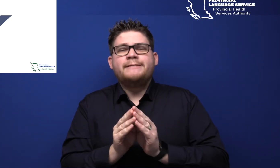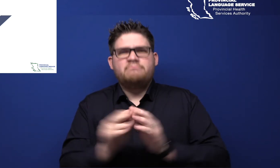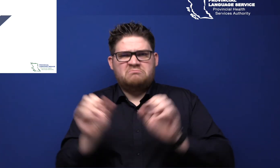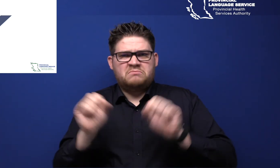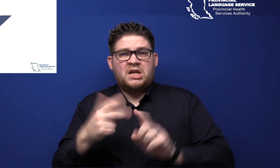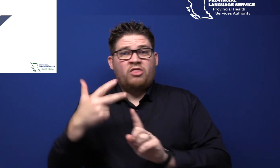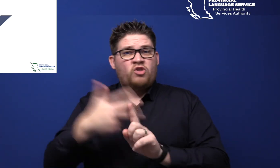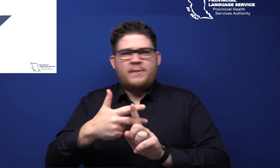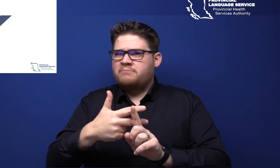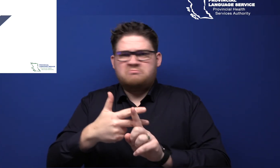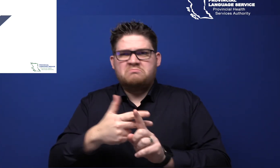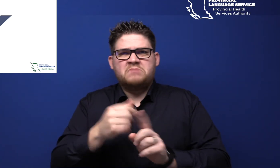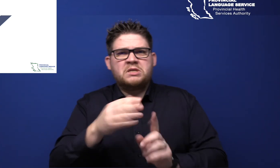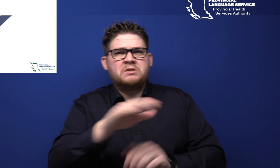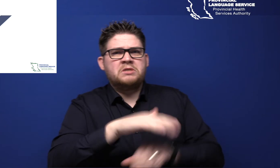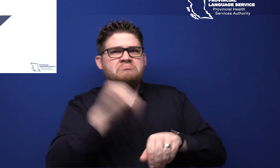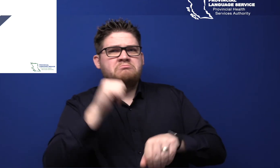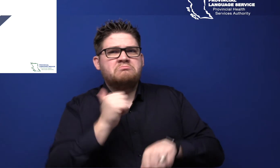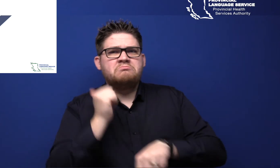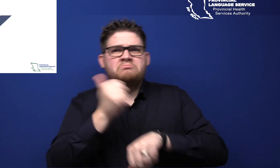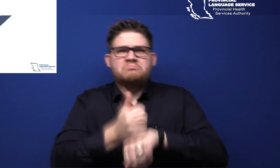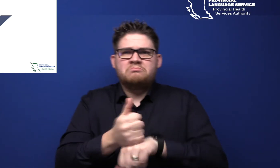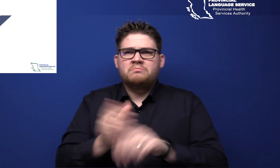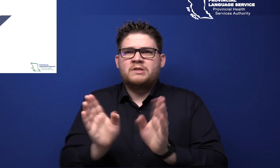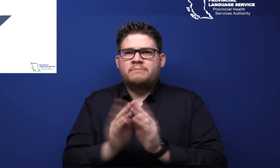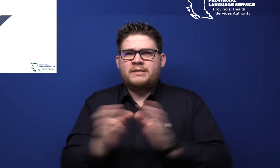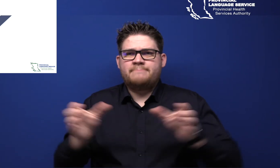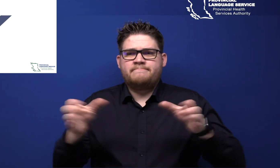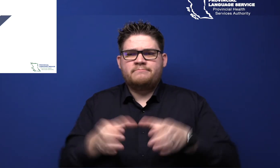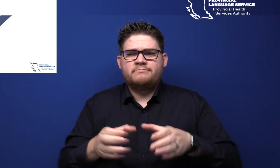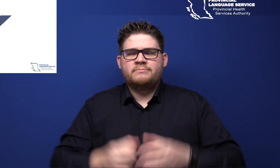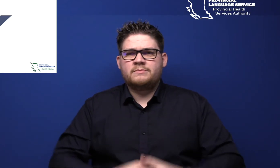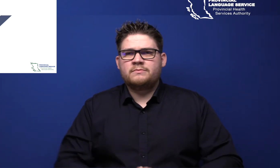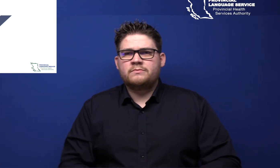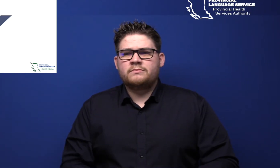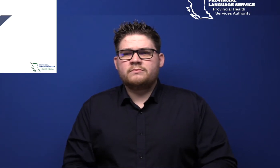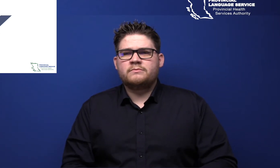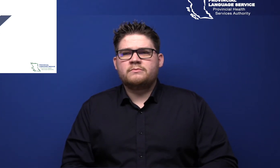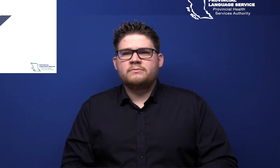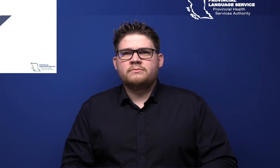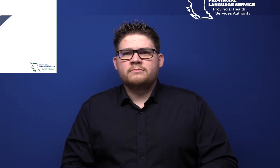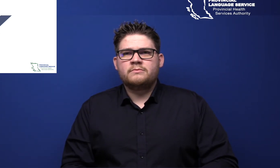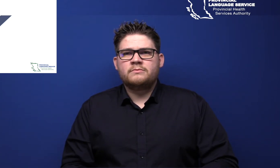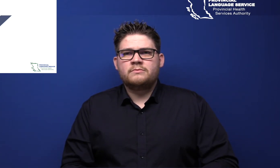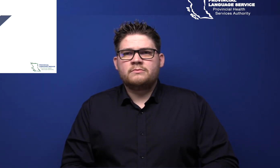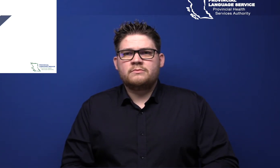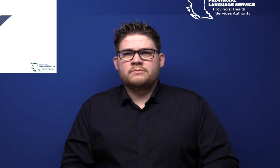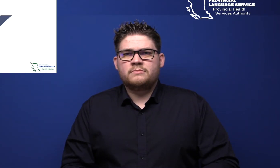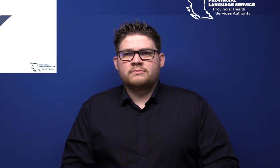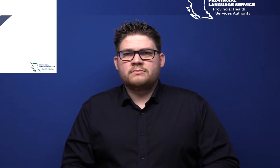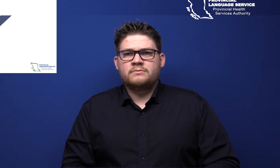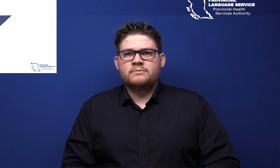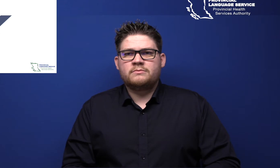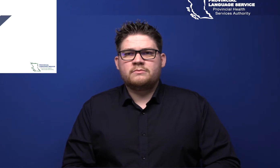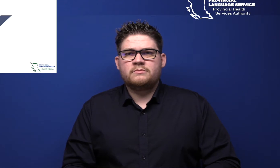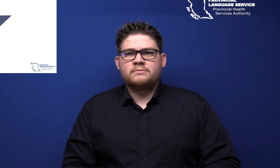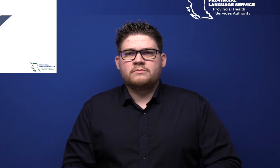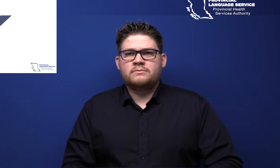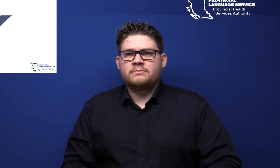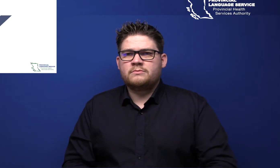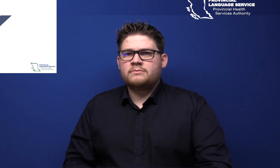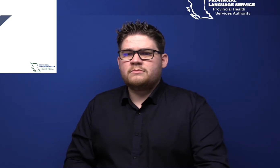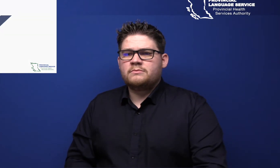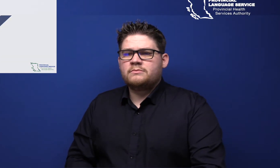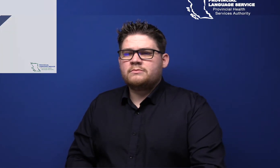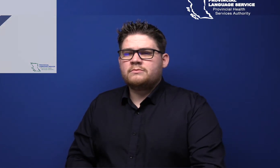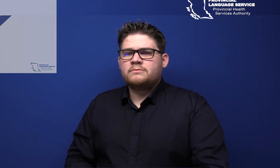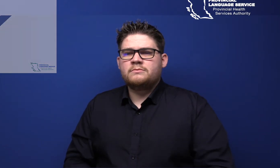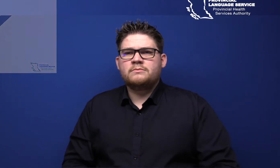HOWEVER, IF SOMETHING COMES UP, MEETINGS MUST WAIT THAT THREE MONTH PERIOD MEETINGS CAN BE CALLED ANYTIME WHEN NEEDED.